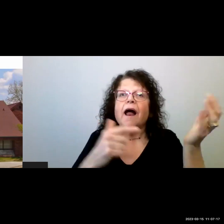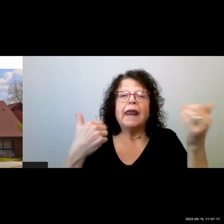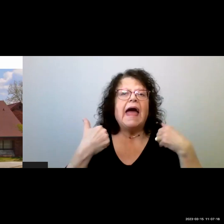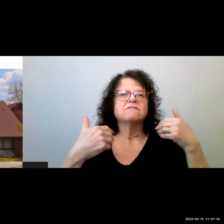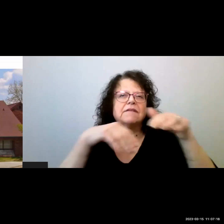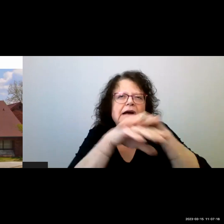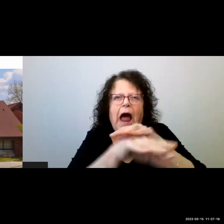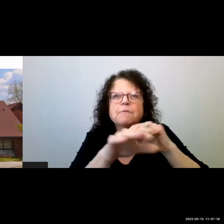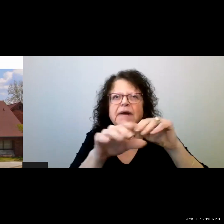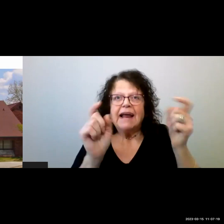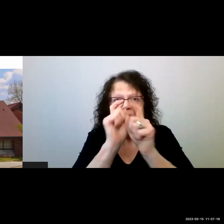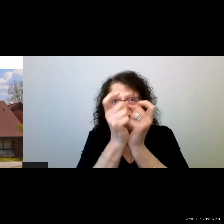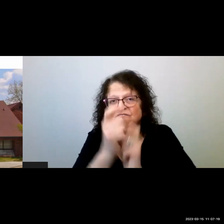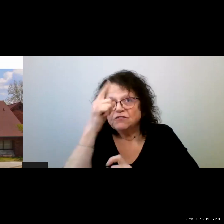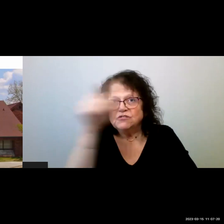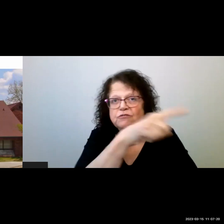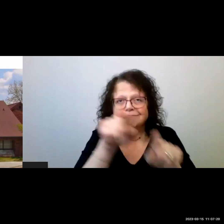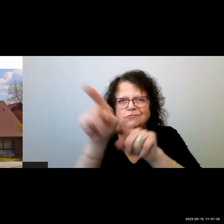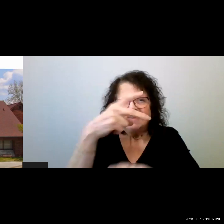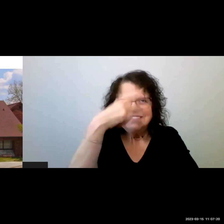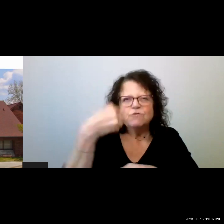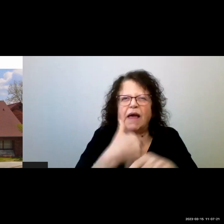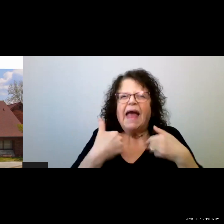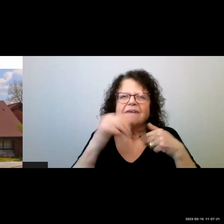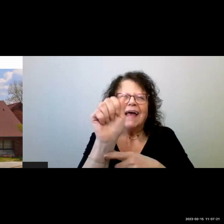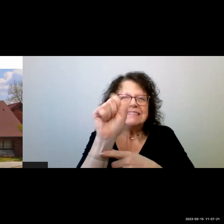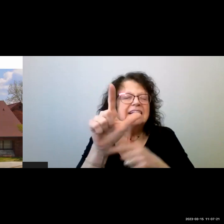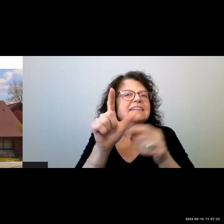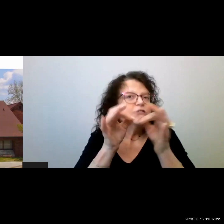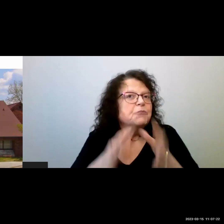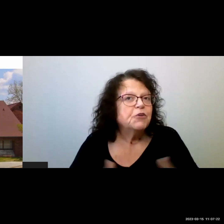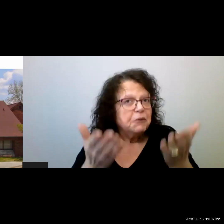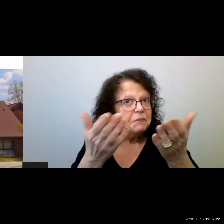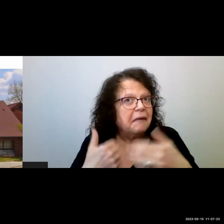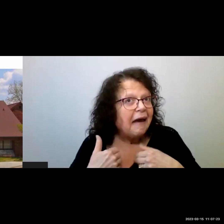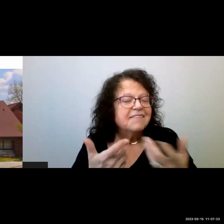We do, as you can see, have an American Sign Language interpreter. Thank you for joining